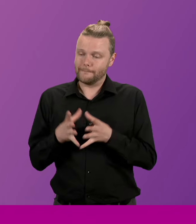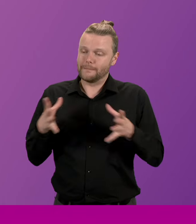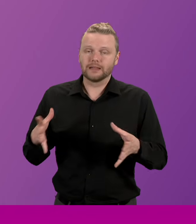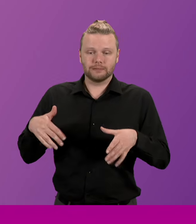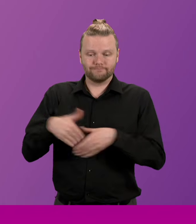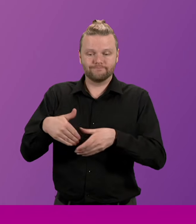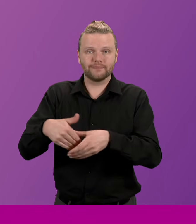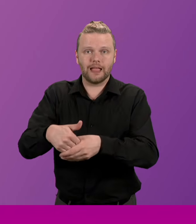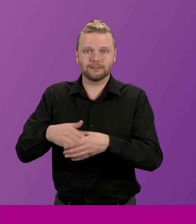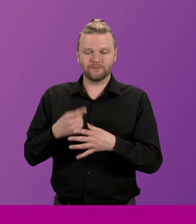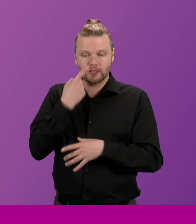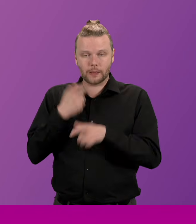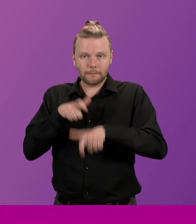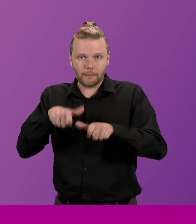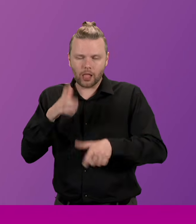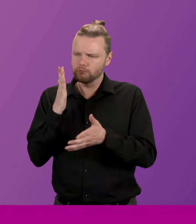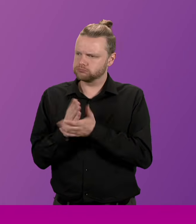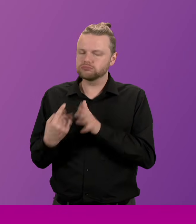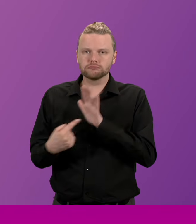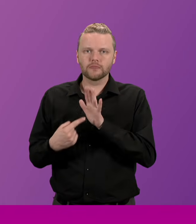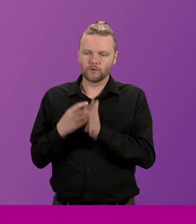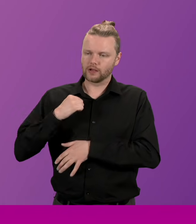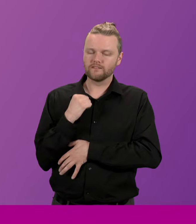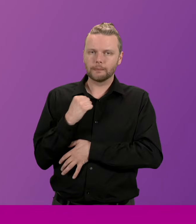people in the labour market is, obviously, a priority for the Scottish Government.